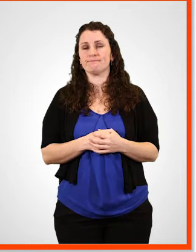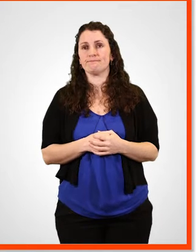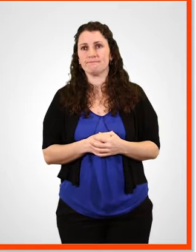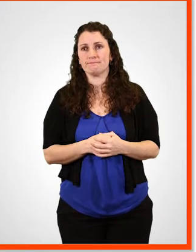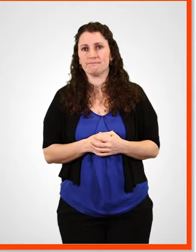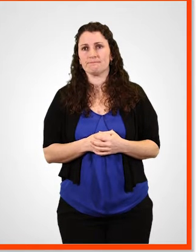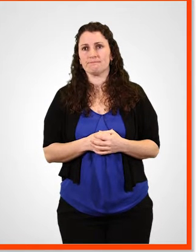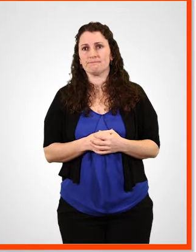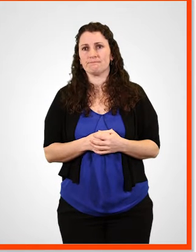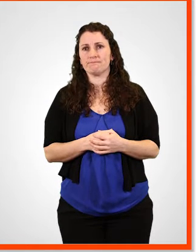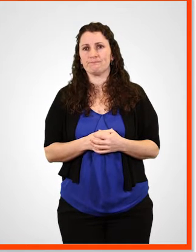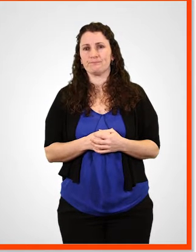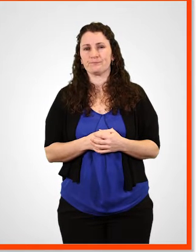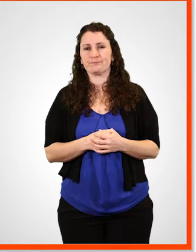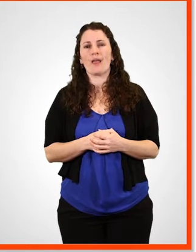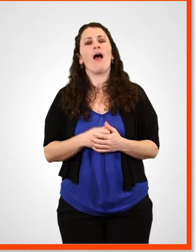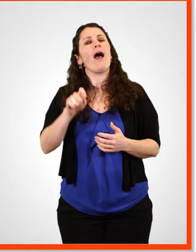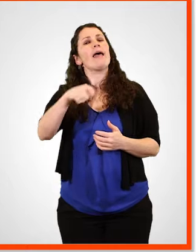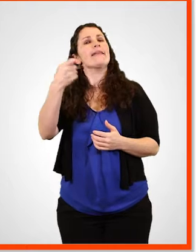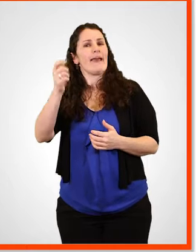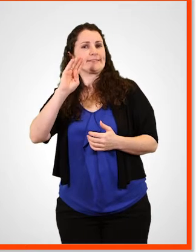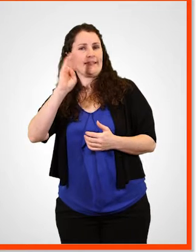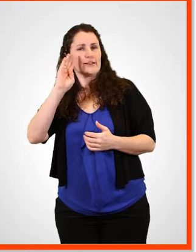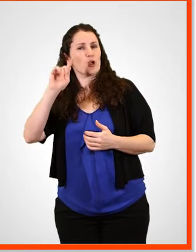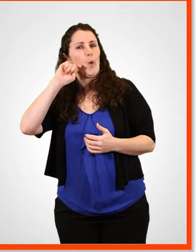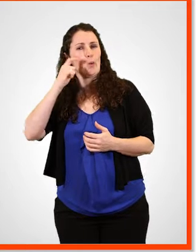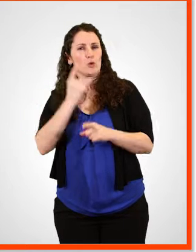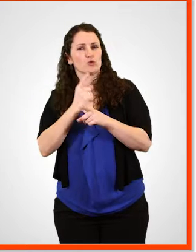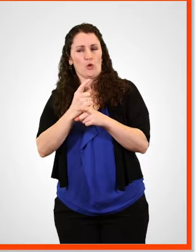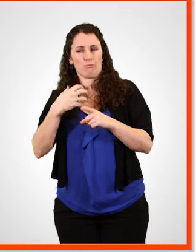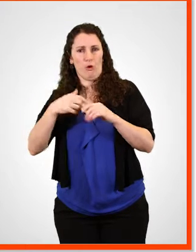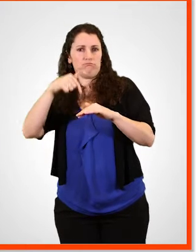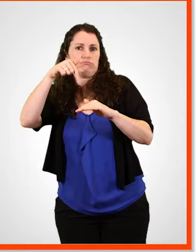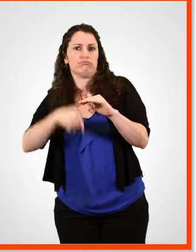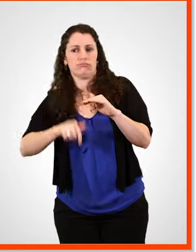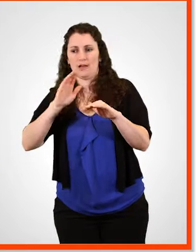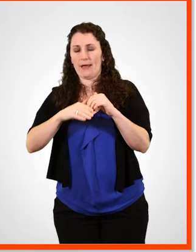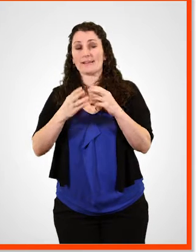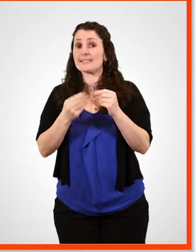we'll be picking this up a lot more in our next lecture where we talk about the practices because this is something